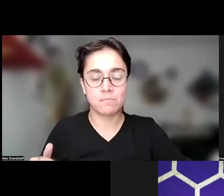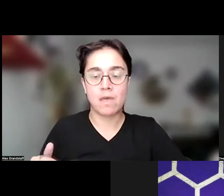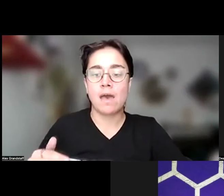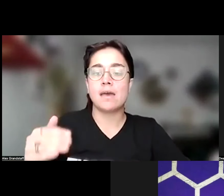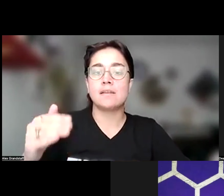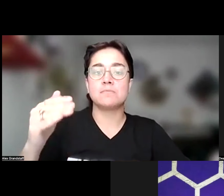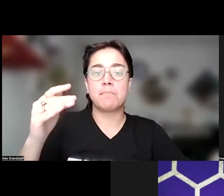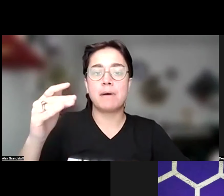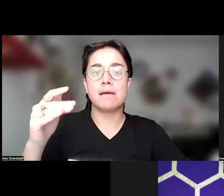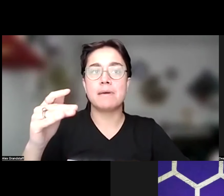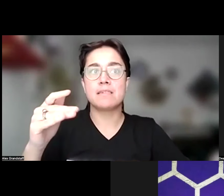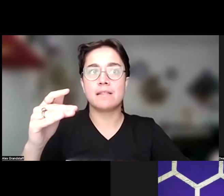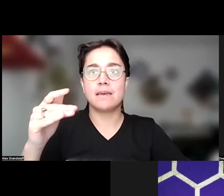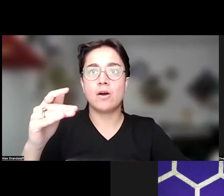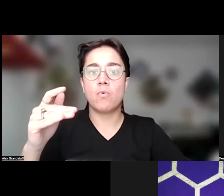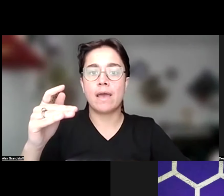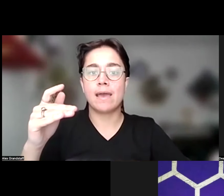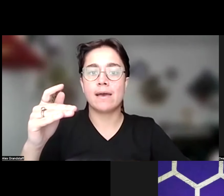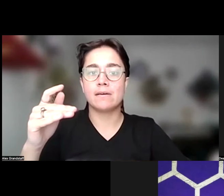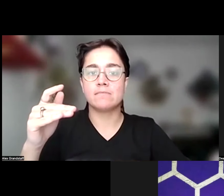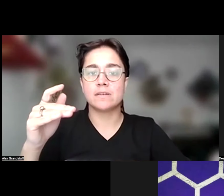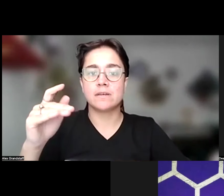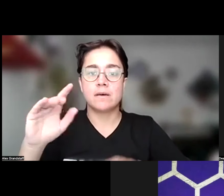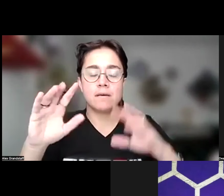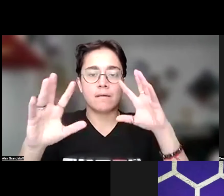unjust practices that might be in pace